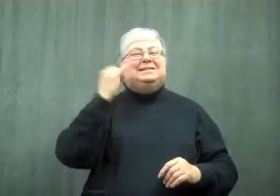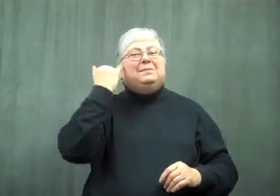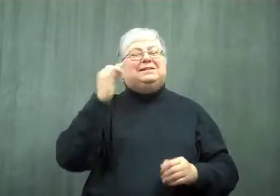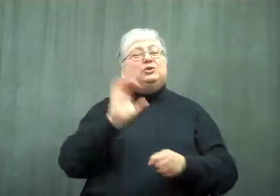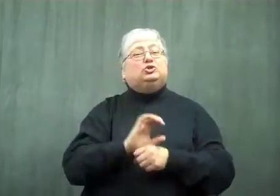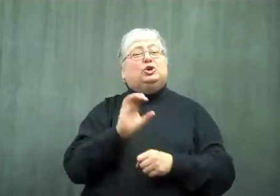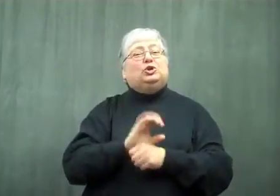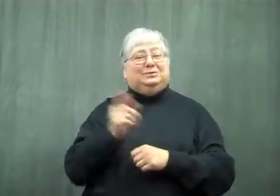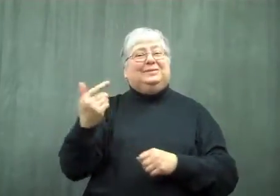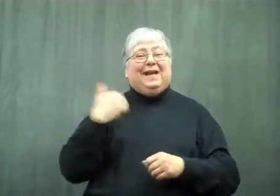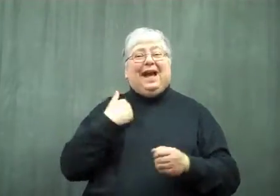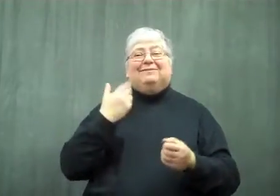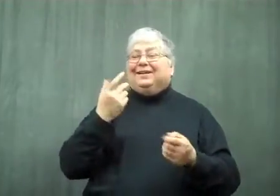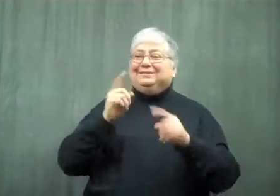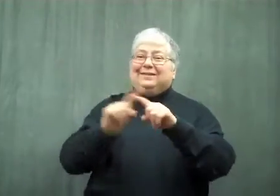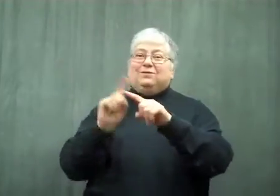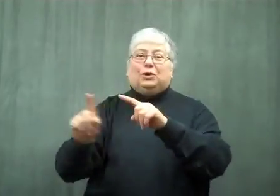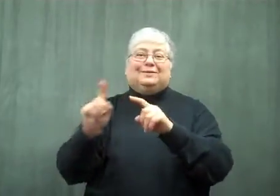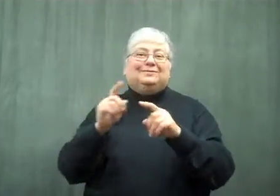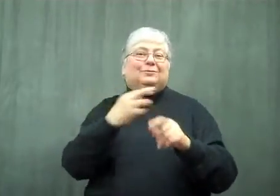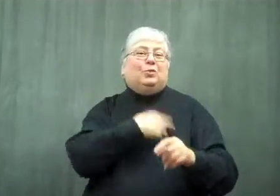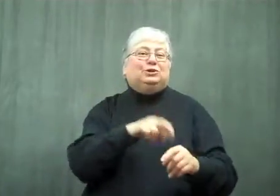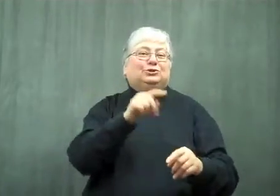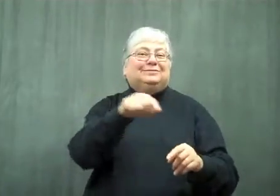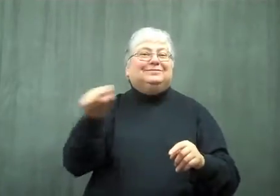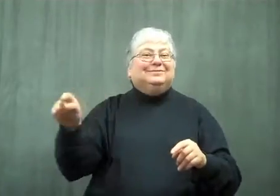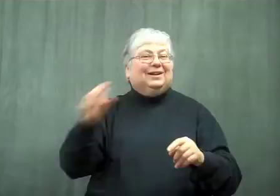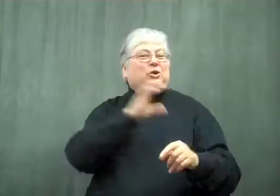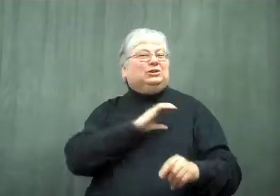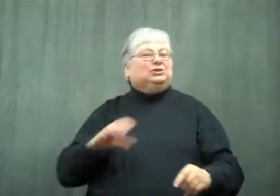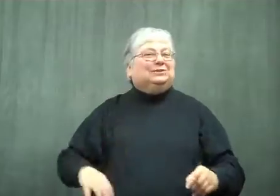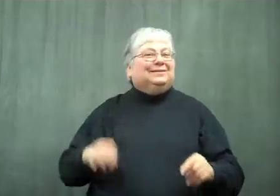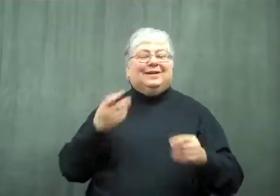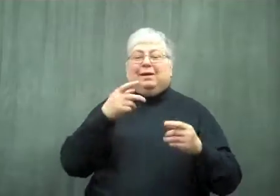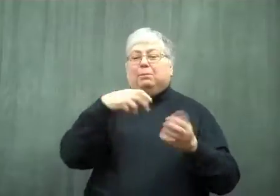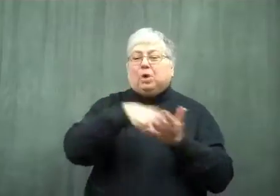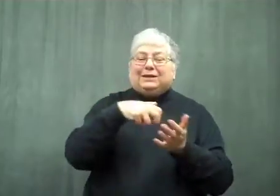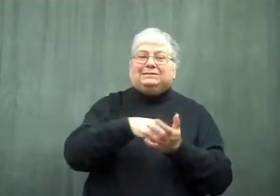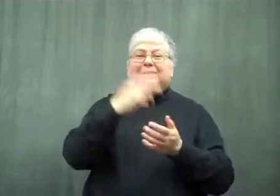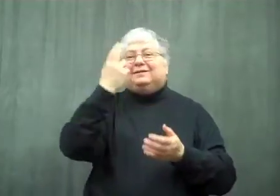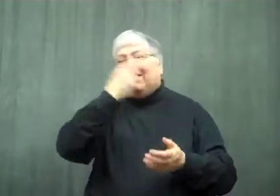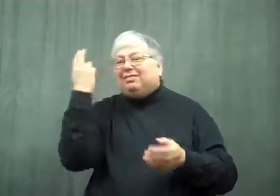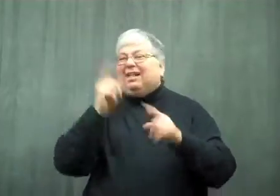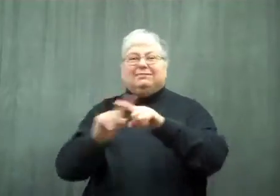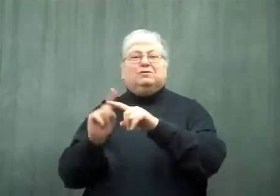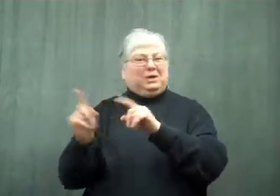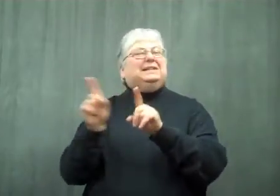Just as the churches, Christians have different religions, such as Protestant and Catholic,